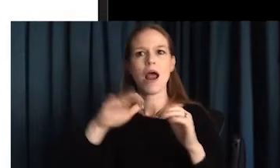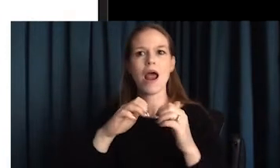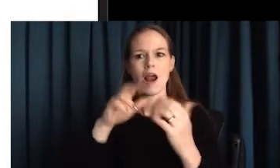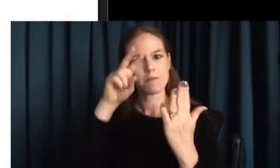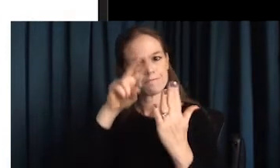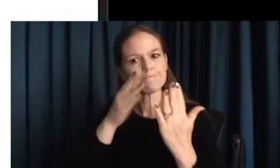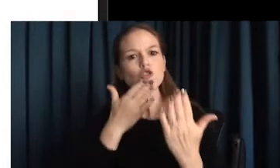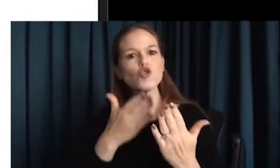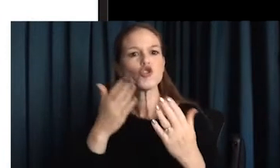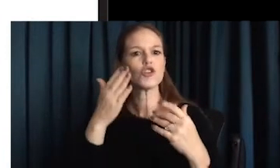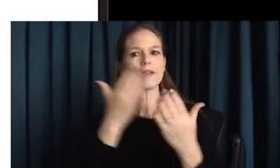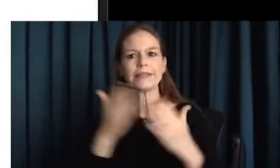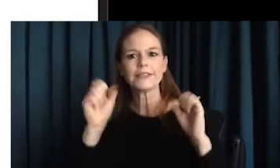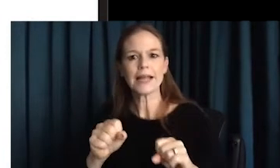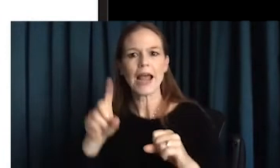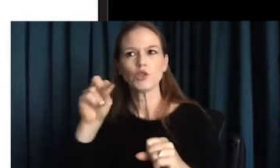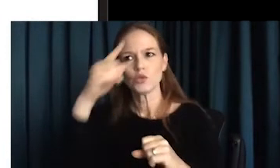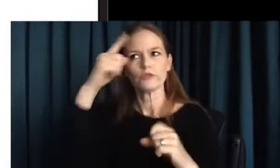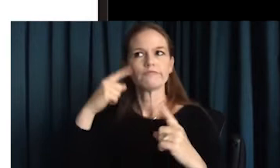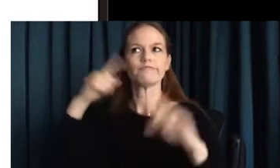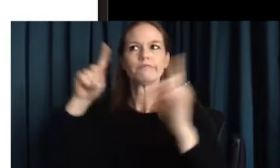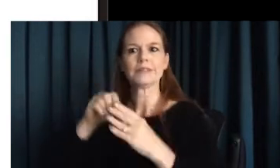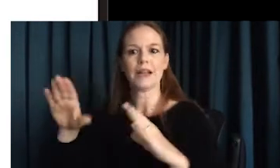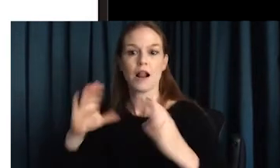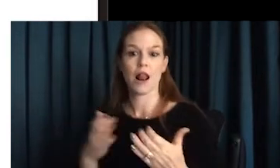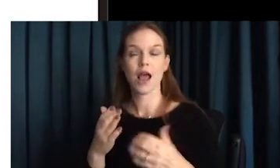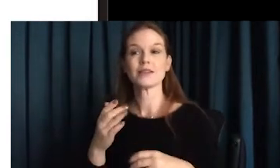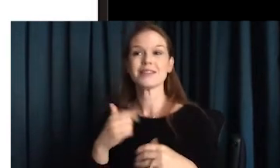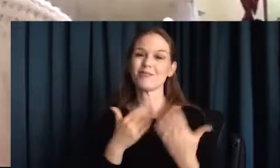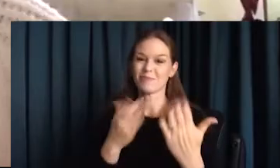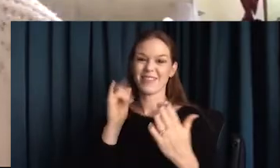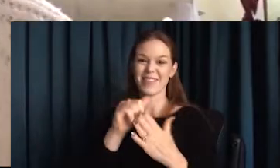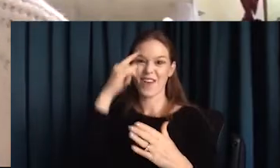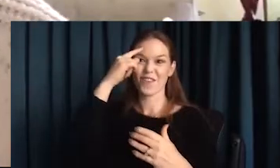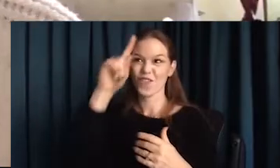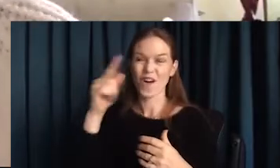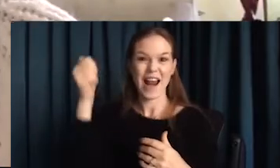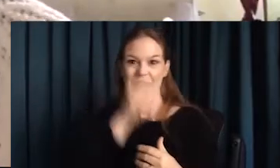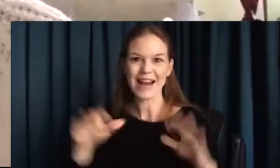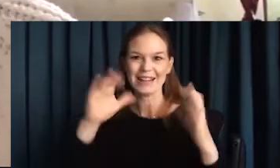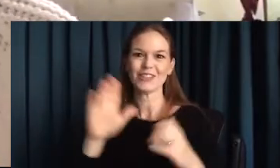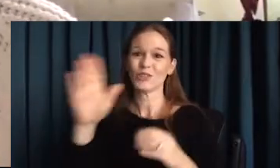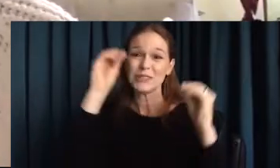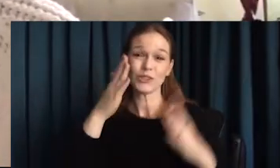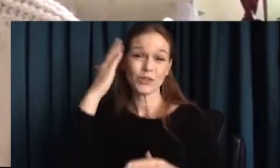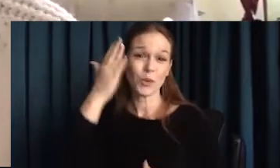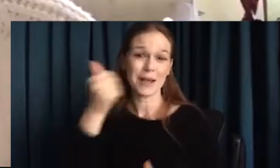you to do in order to be successful in their course because, they know best. So I hope you find that information helpful.